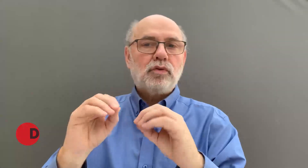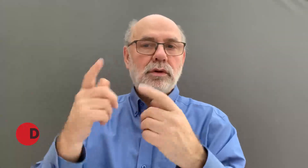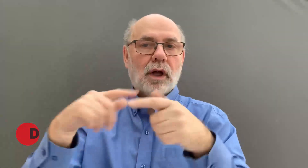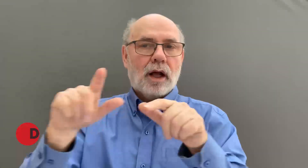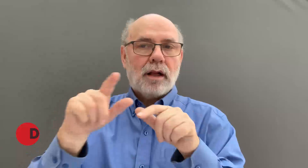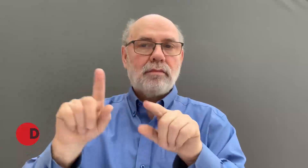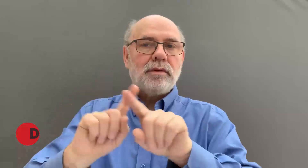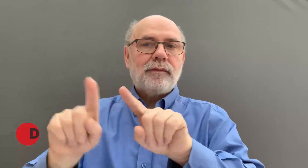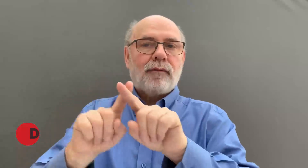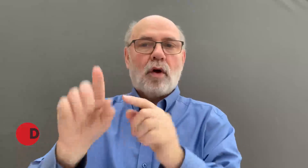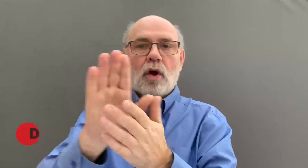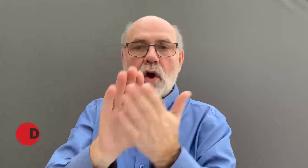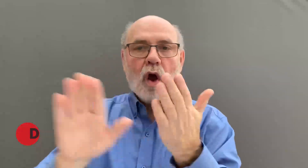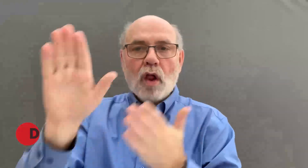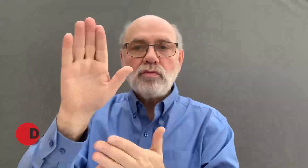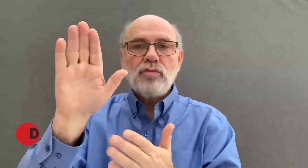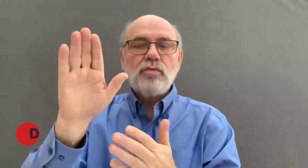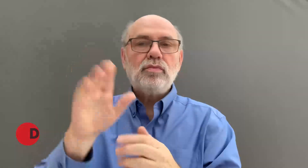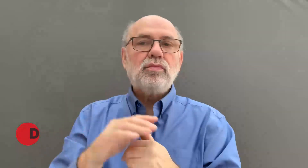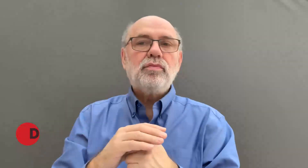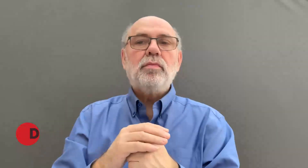at different colleges.